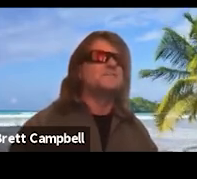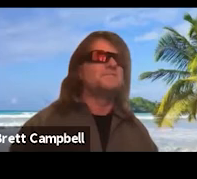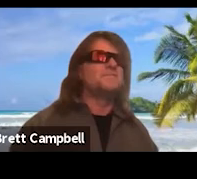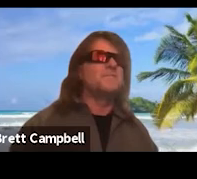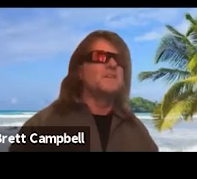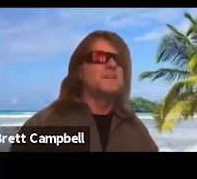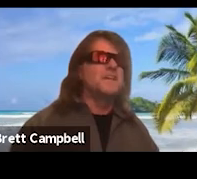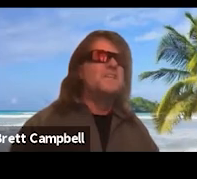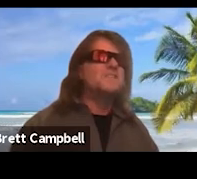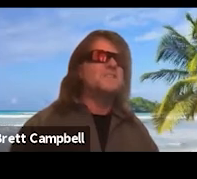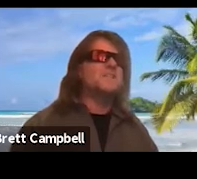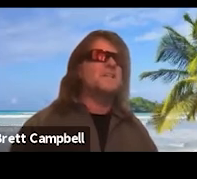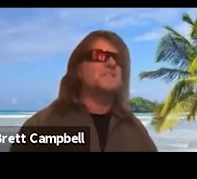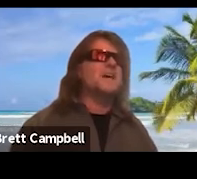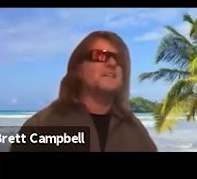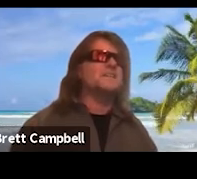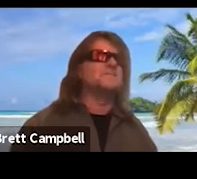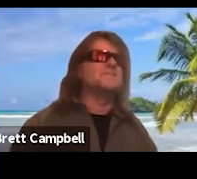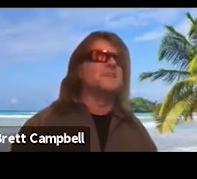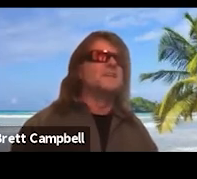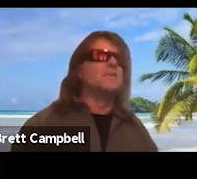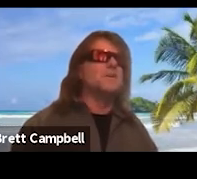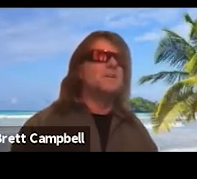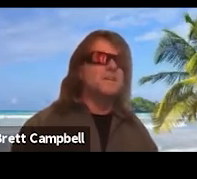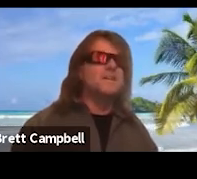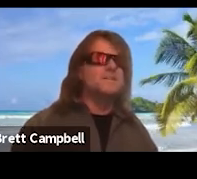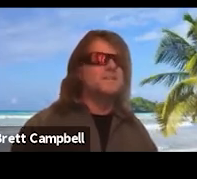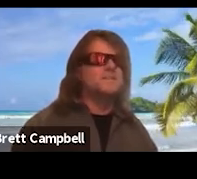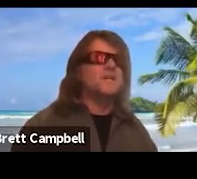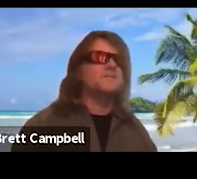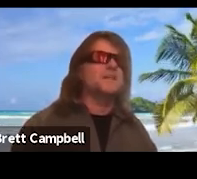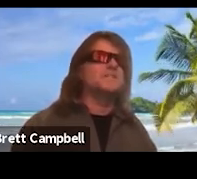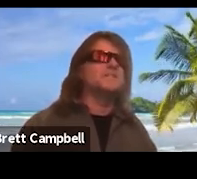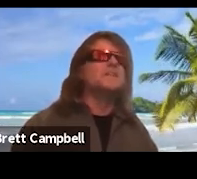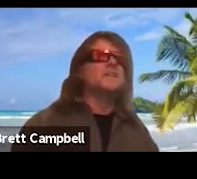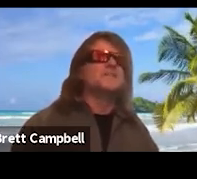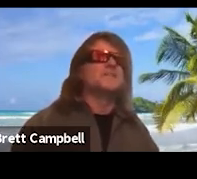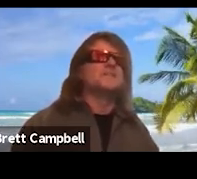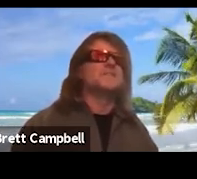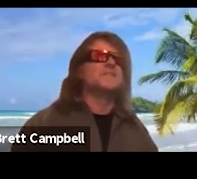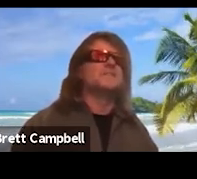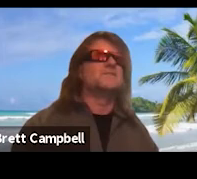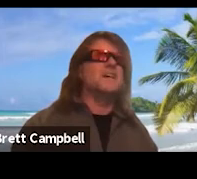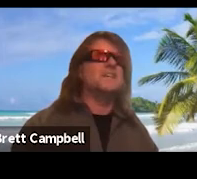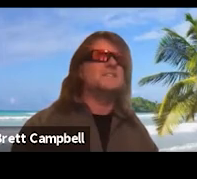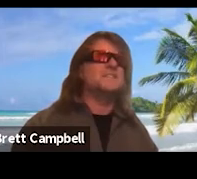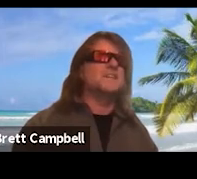I'd also just say, "Relax." I was, and I still am uptight. I'd just say, "Relax.